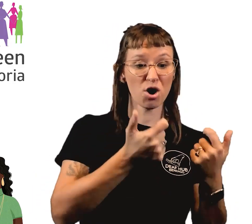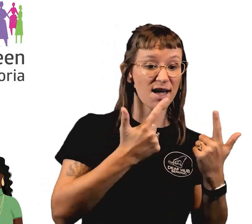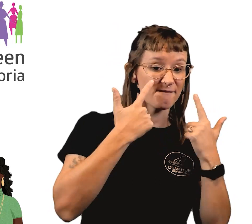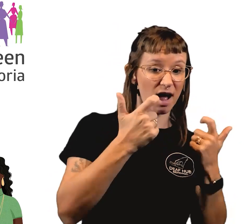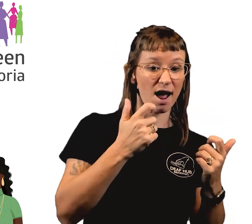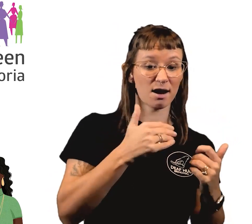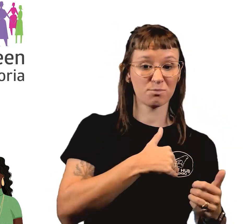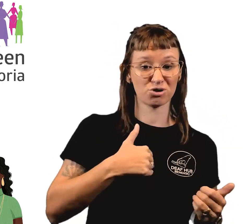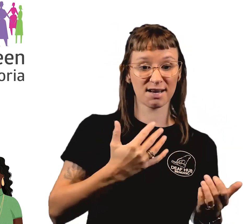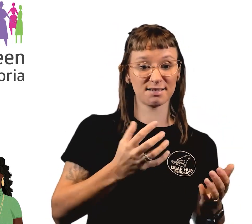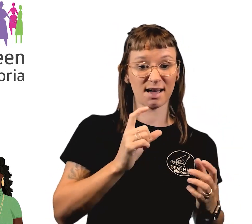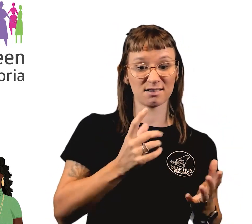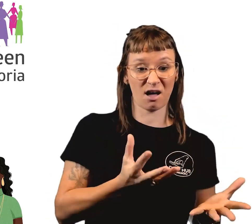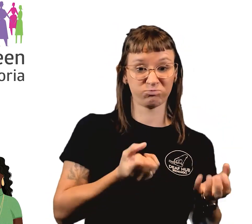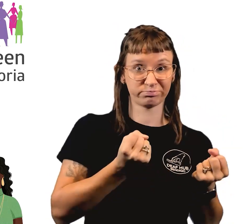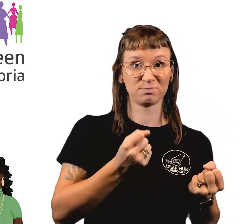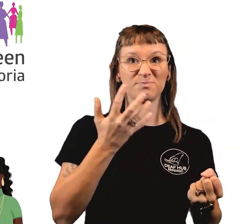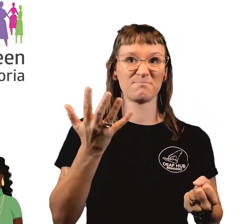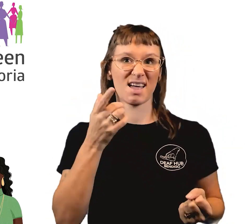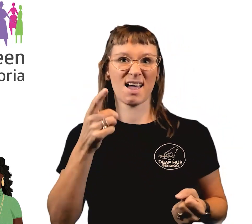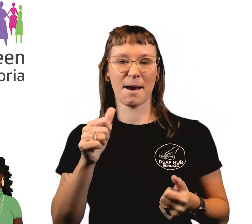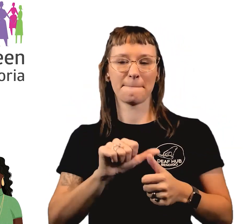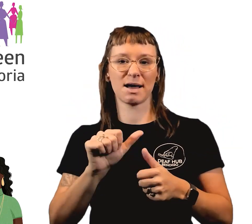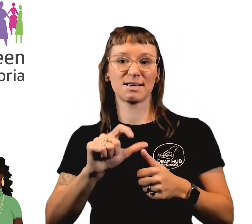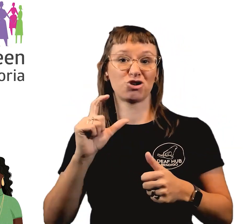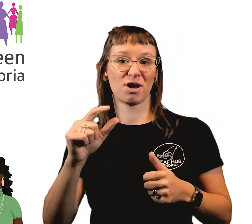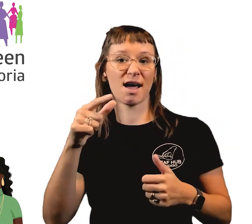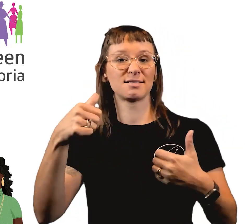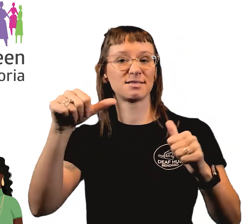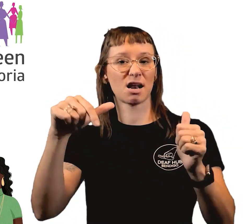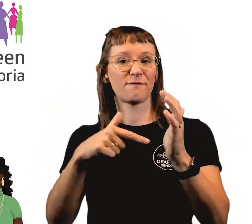Early detection of breast cancer offers a better chance of successful treatment and recovery.